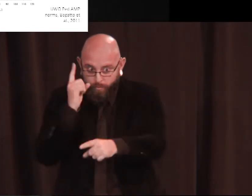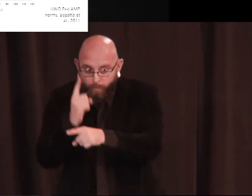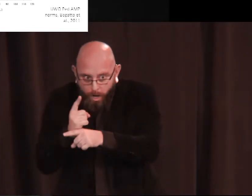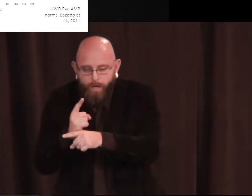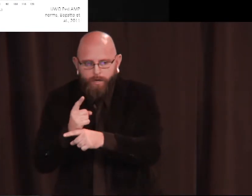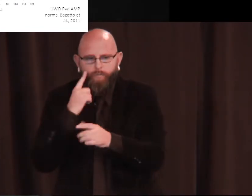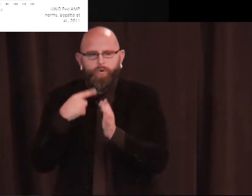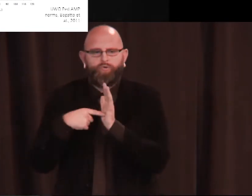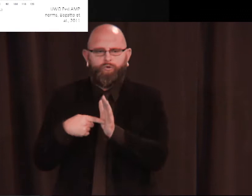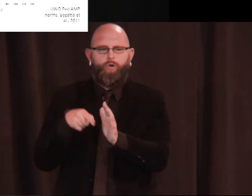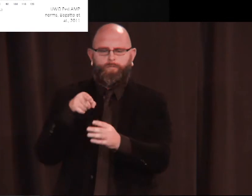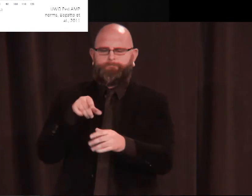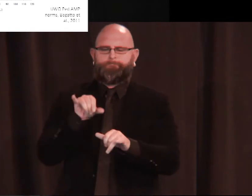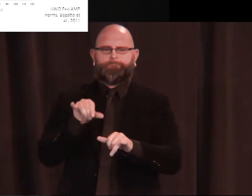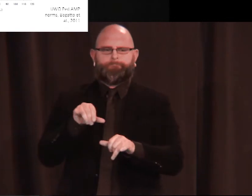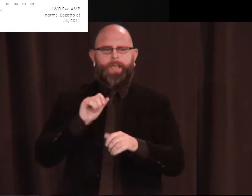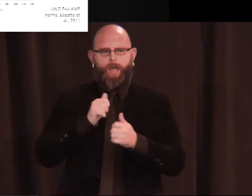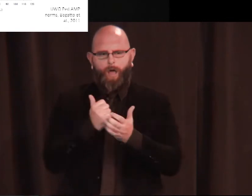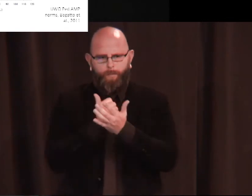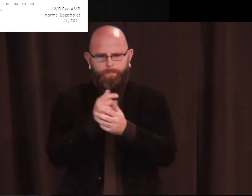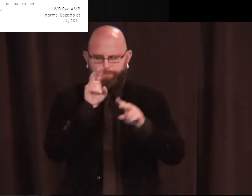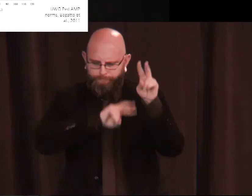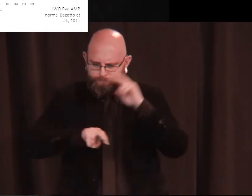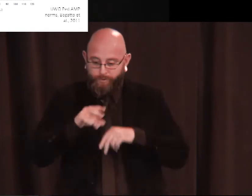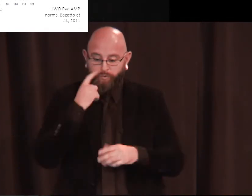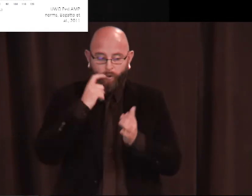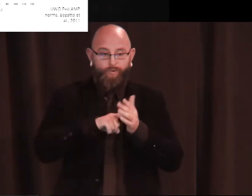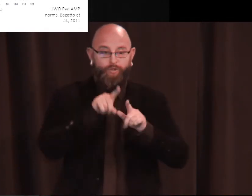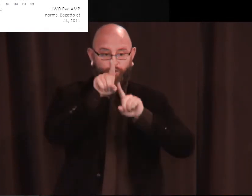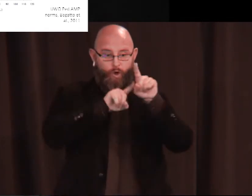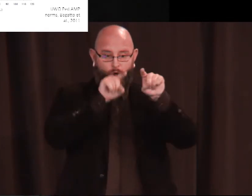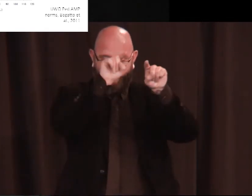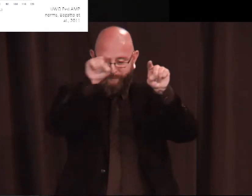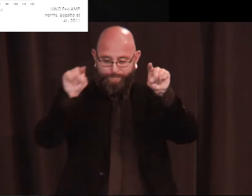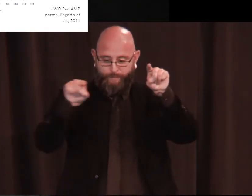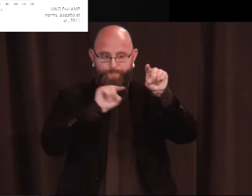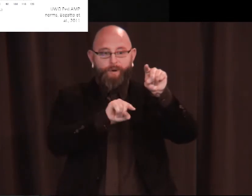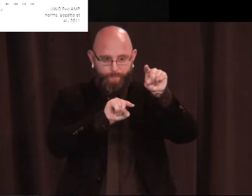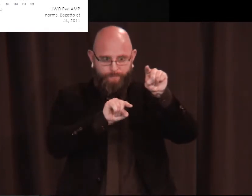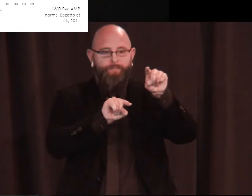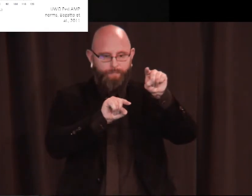And, so, the stars show children who are fit appropriately based on their degree of hearing loss,